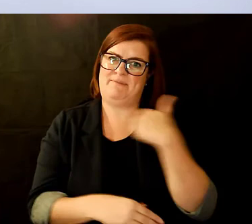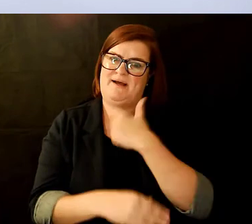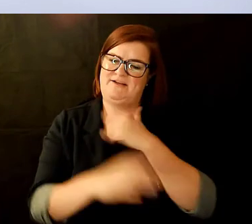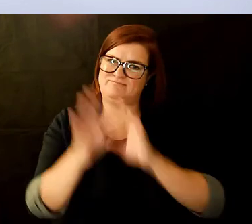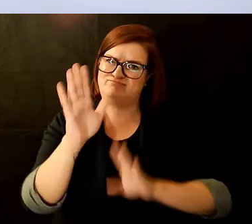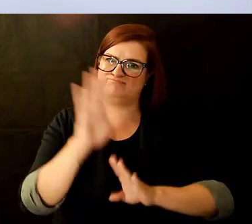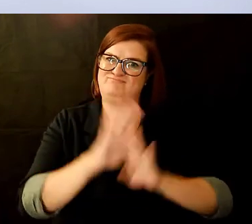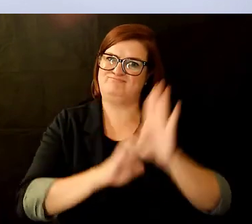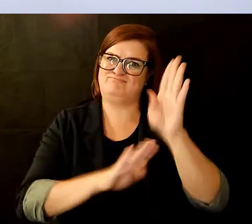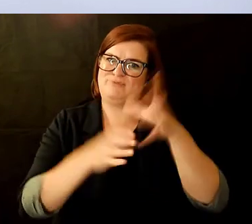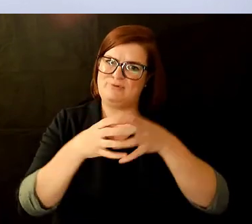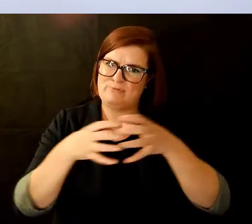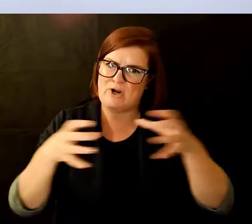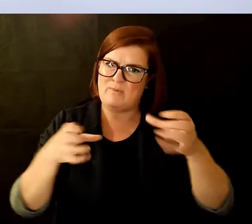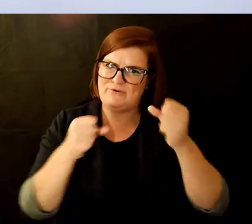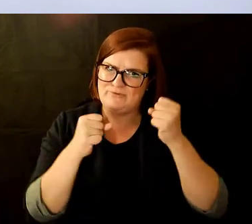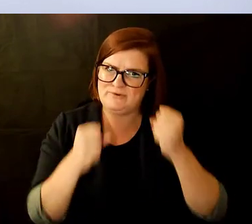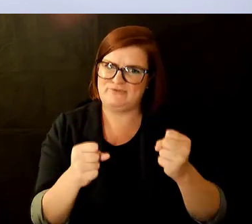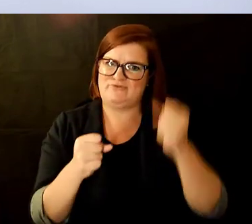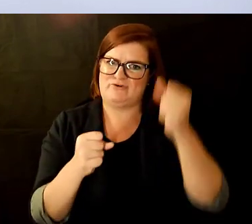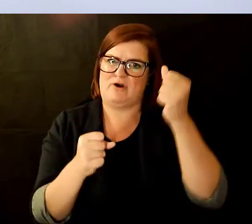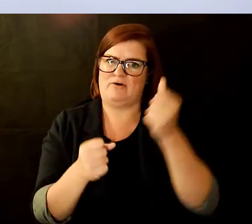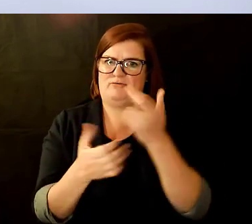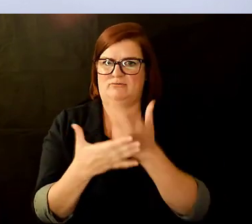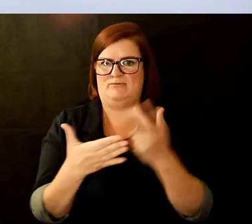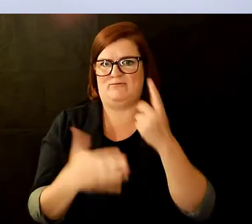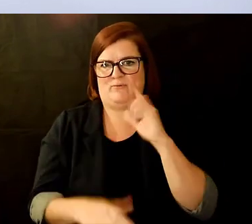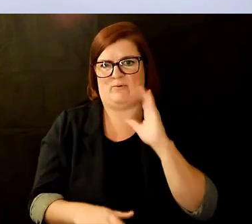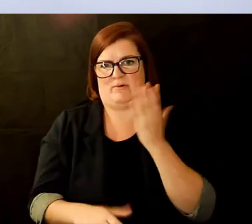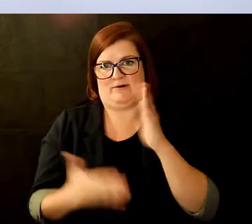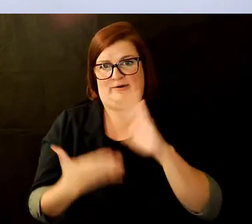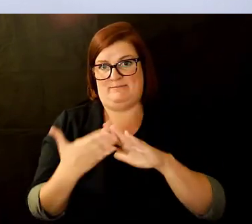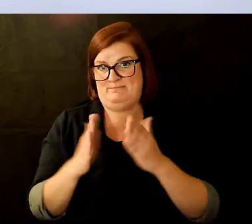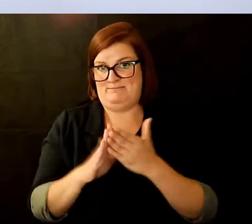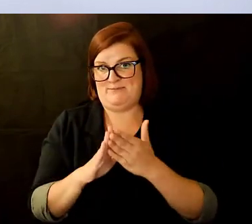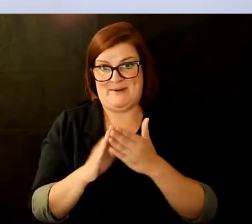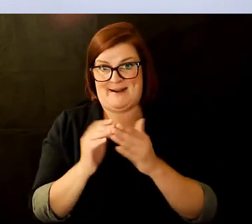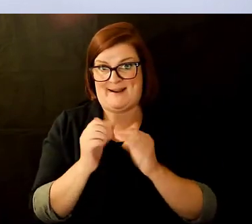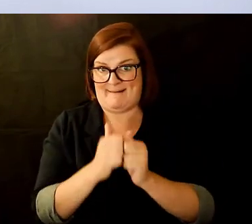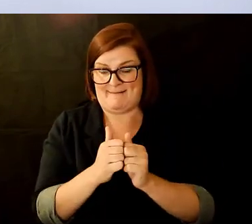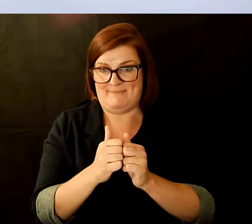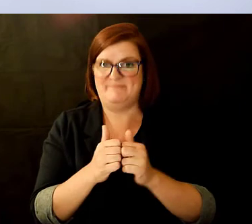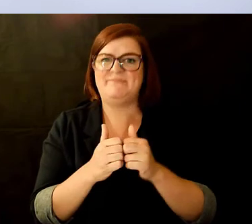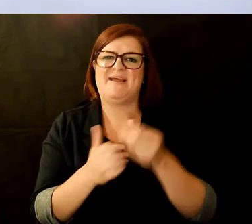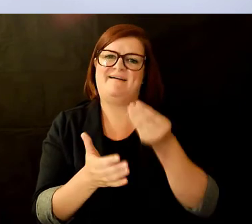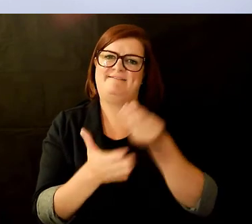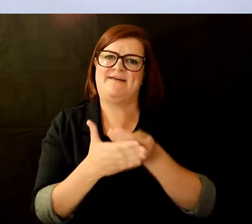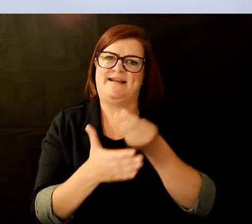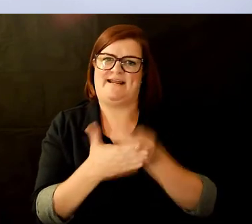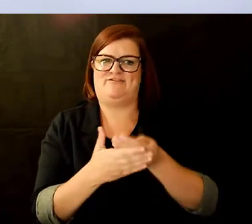for our community by making a financial investment in our programs.